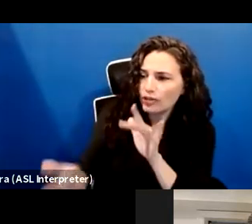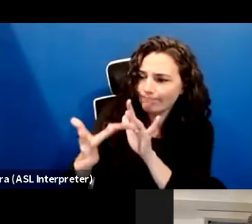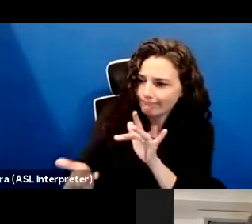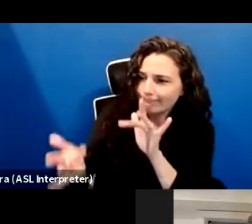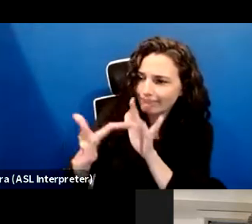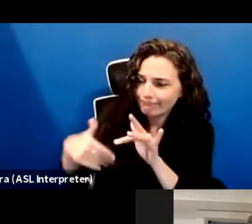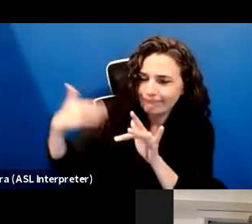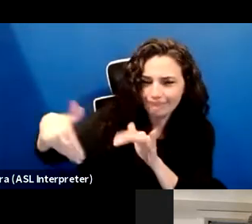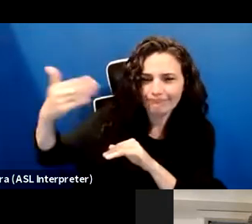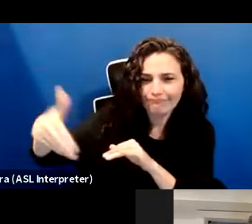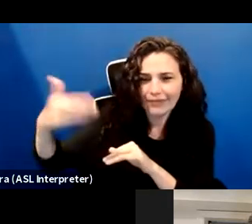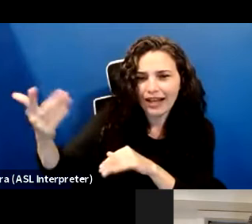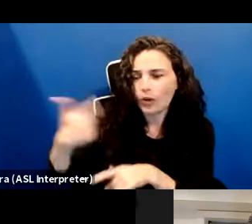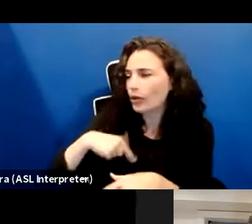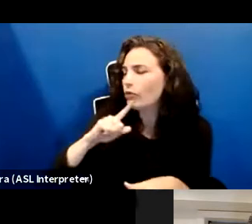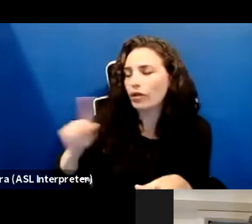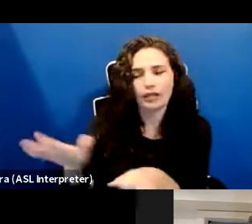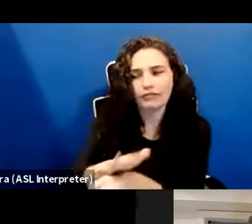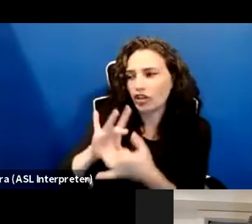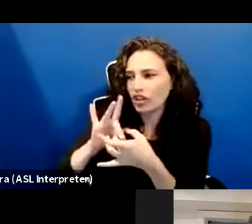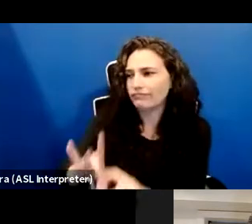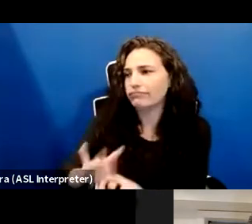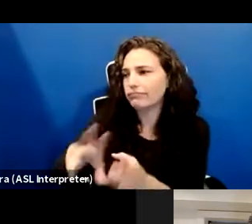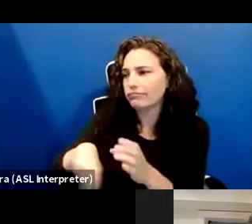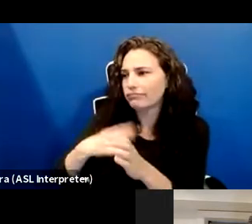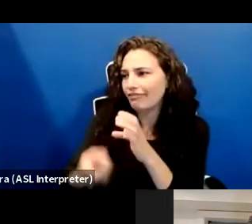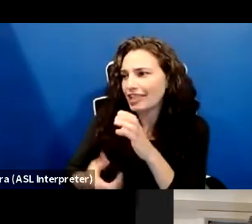And we were totally invested in their lives. You know, so everything devastated